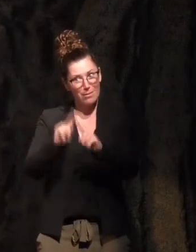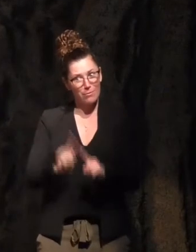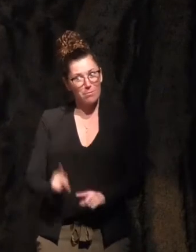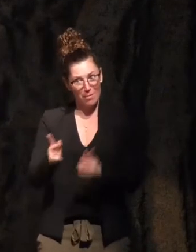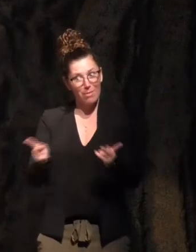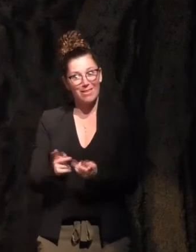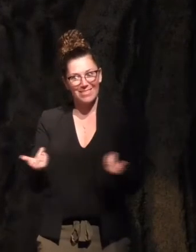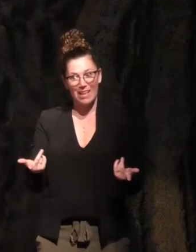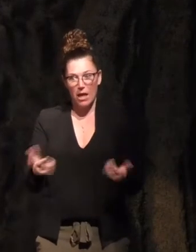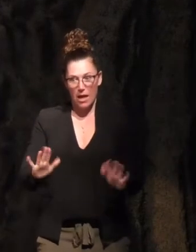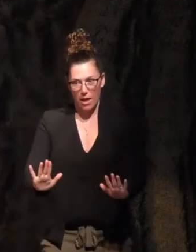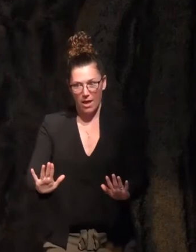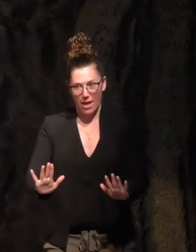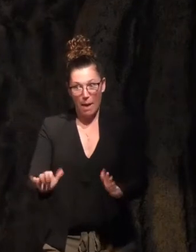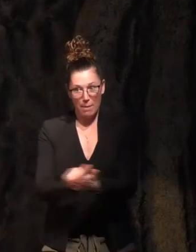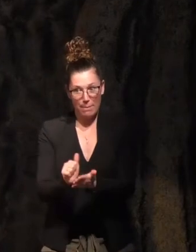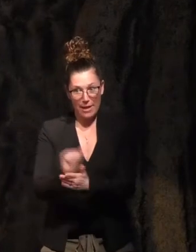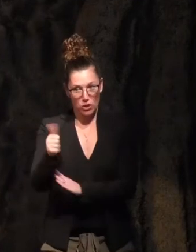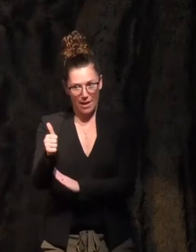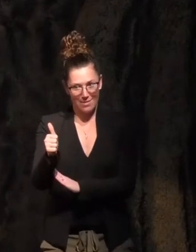I'm on page 10, there's only three more to go, just so you know.